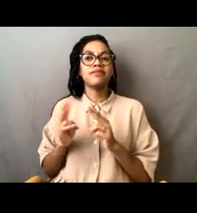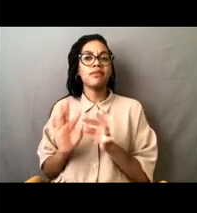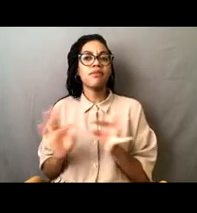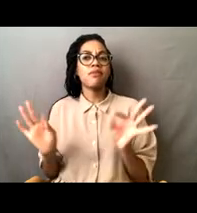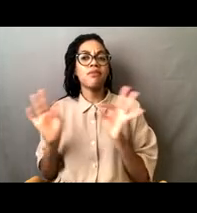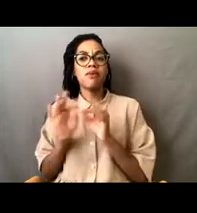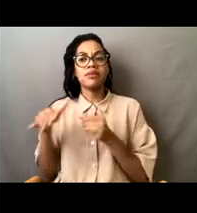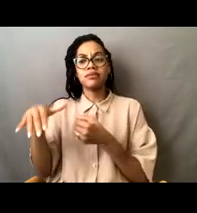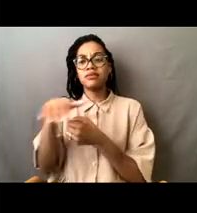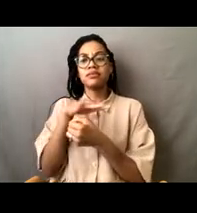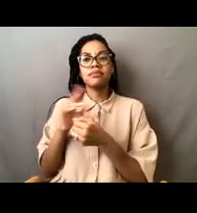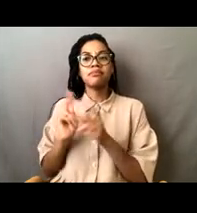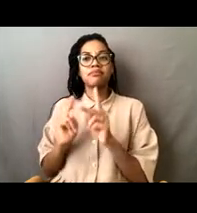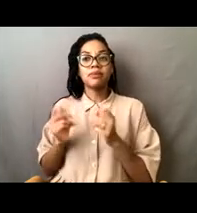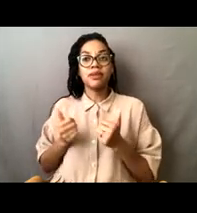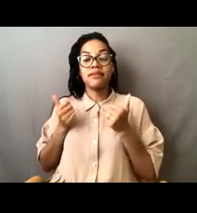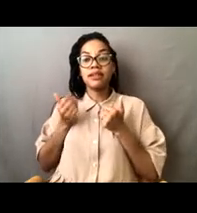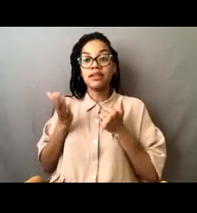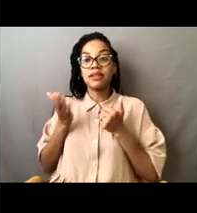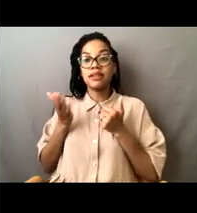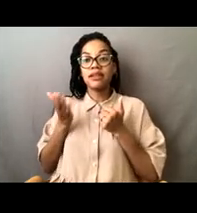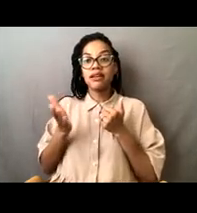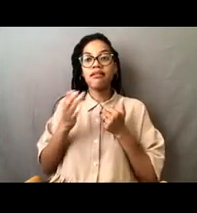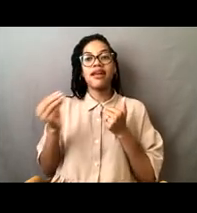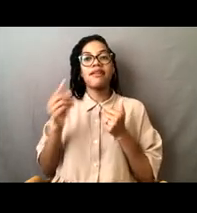and the ecological systems, and tell you the story of their success.